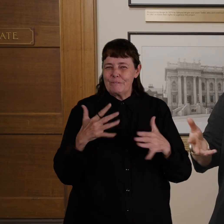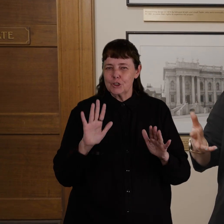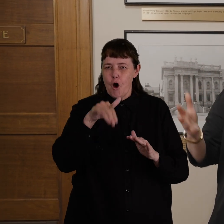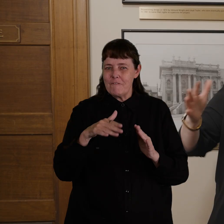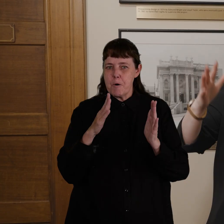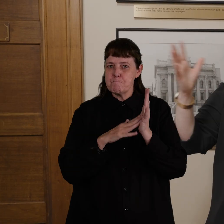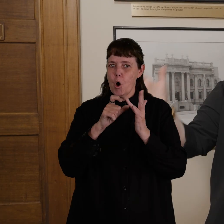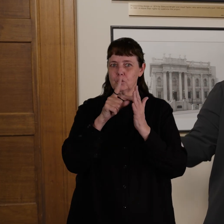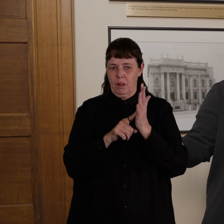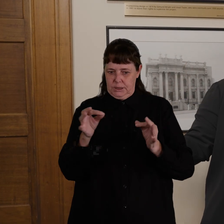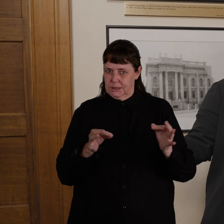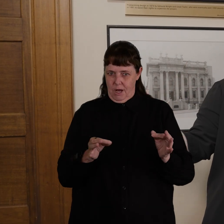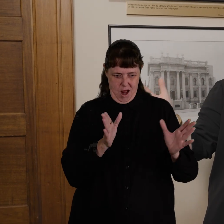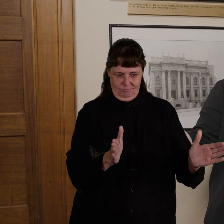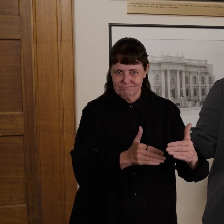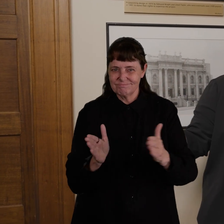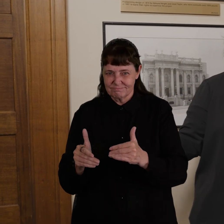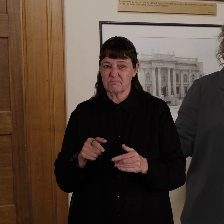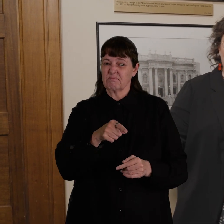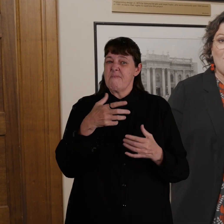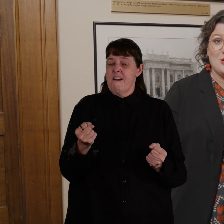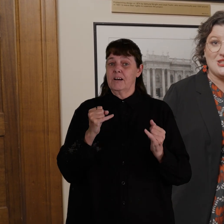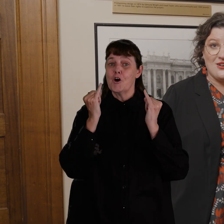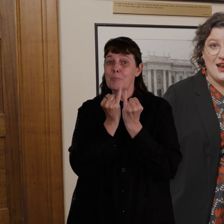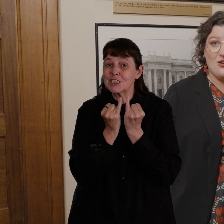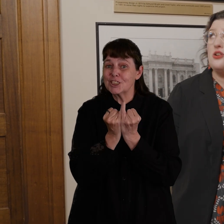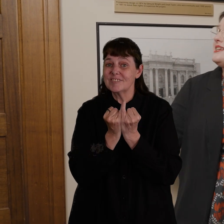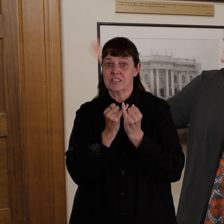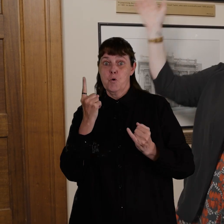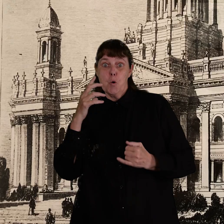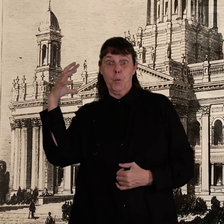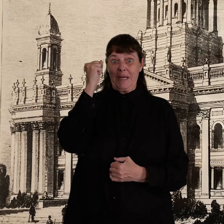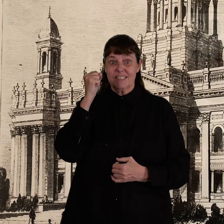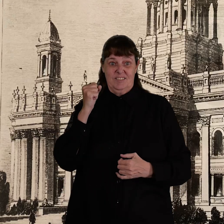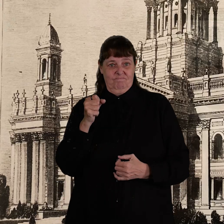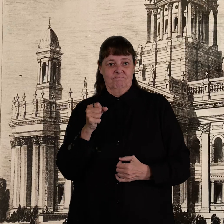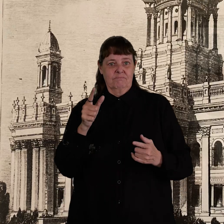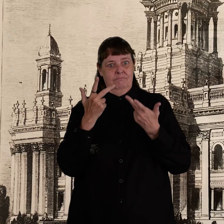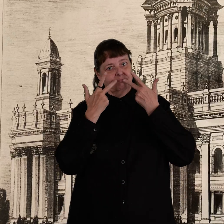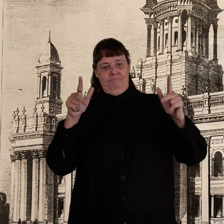Parliament House was based on a winning design from a design contest. Here we have the winning